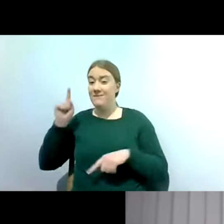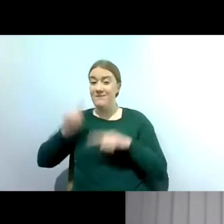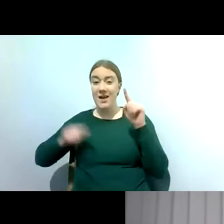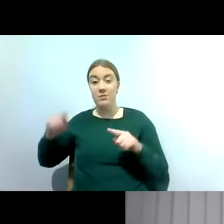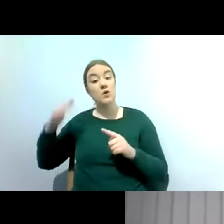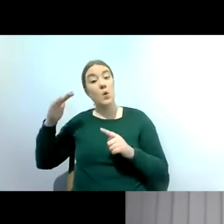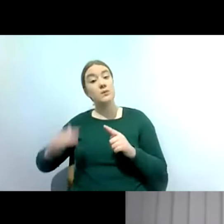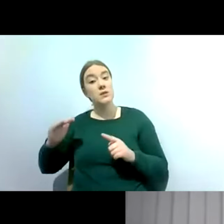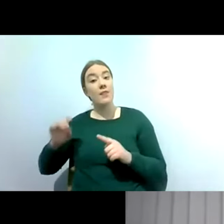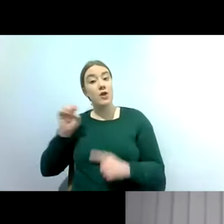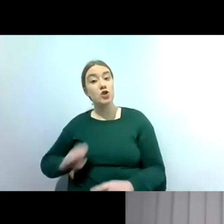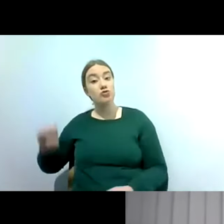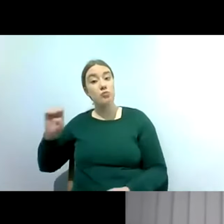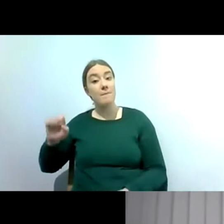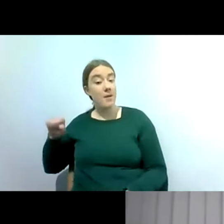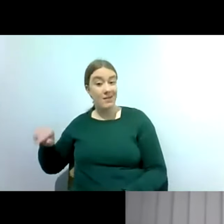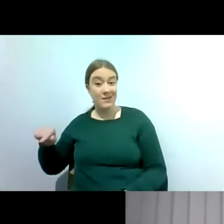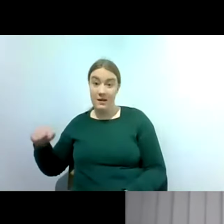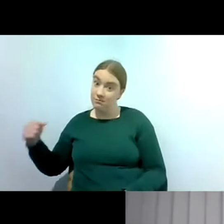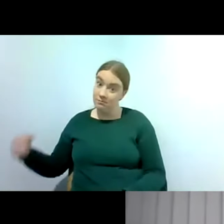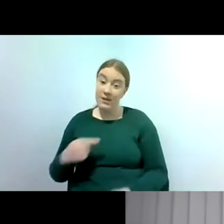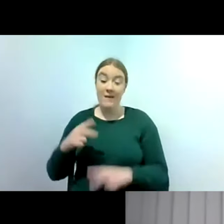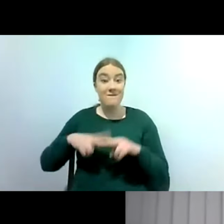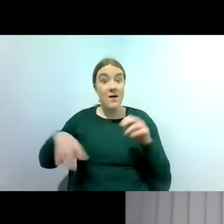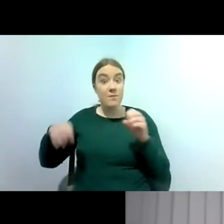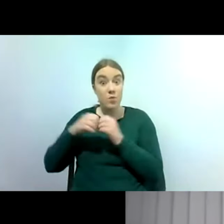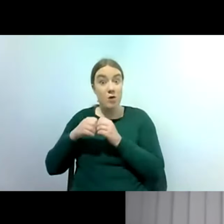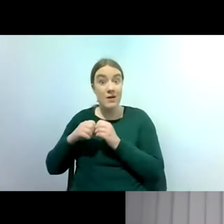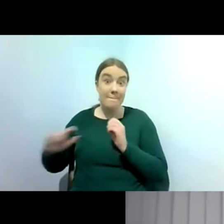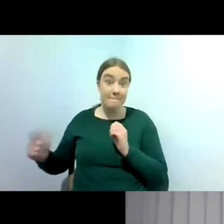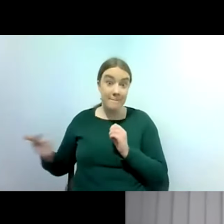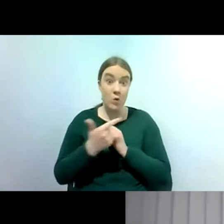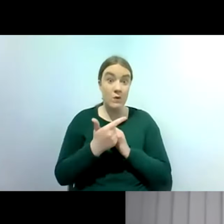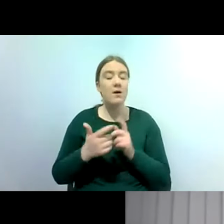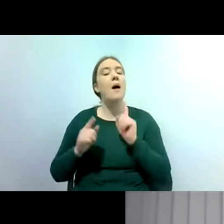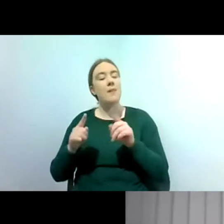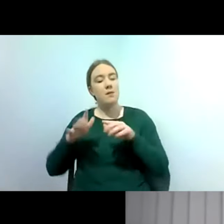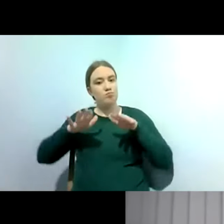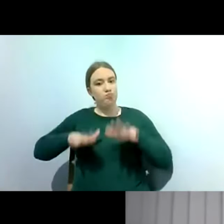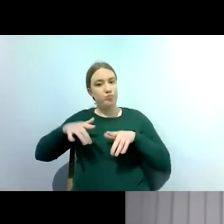they can enter in as early as february but in britain um they're usually entering our rivers